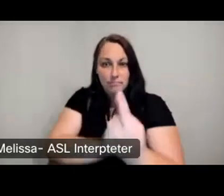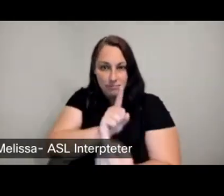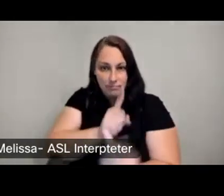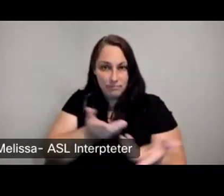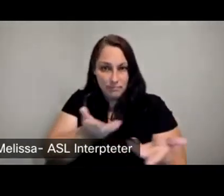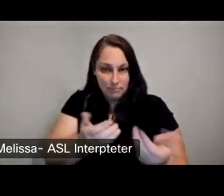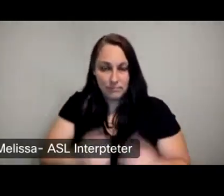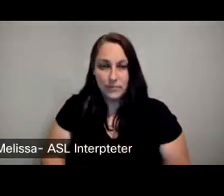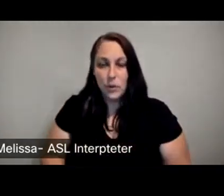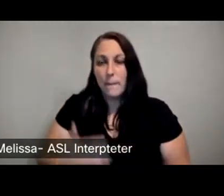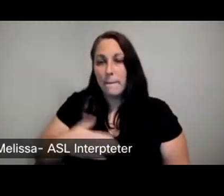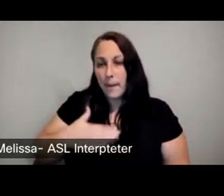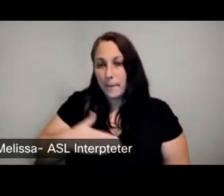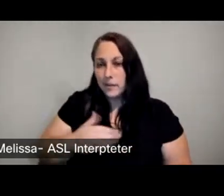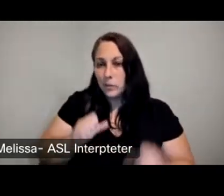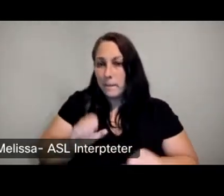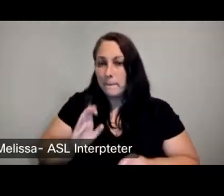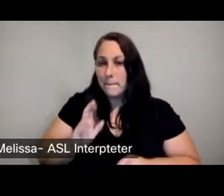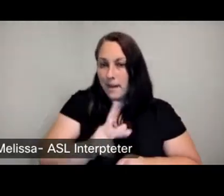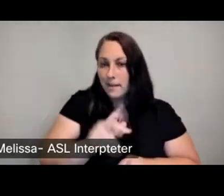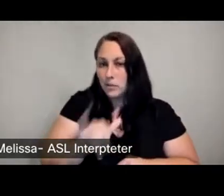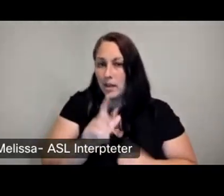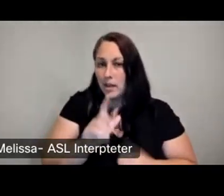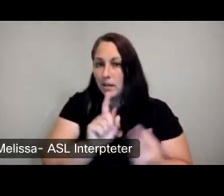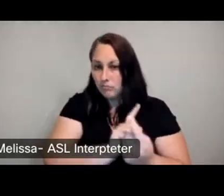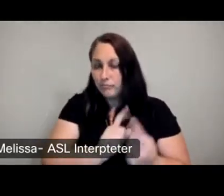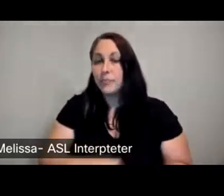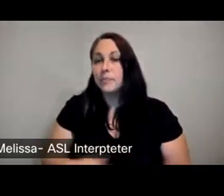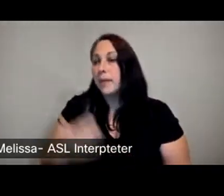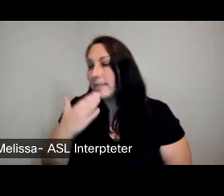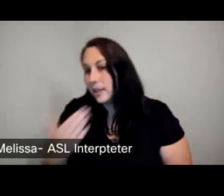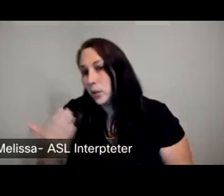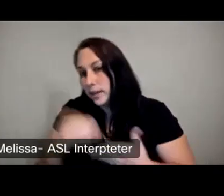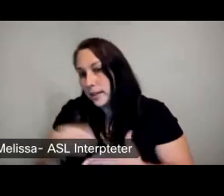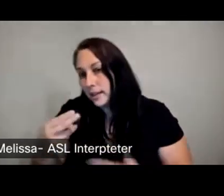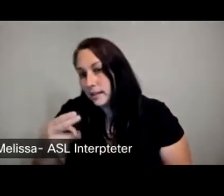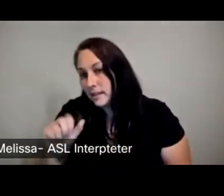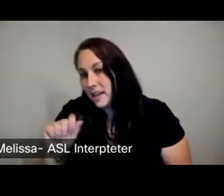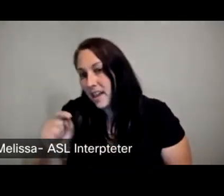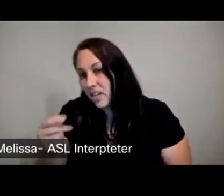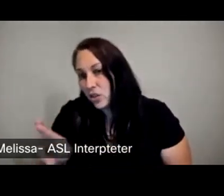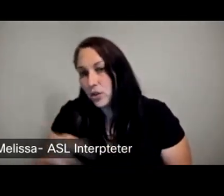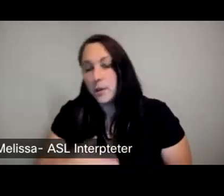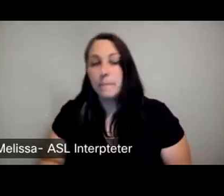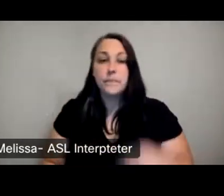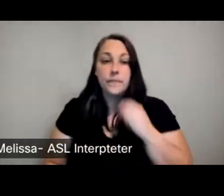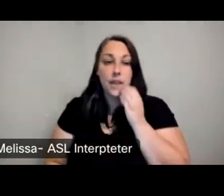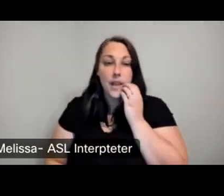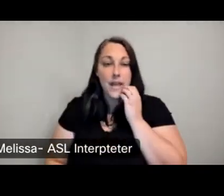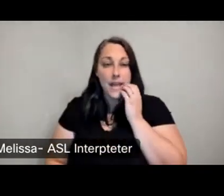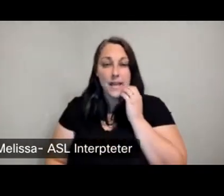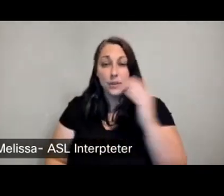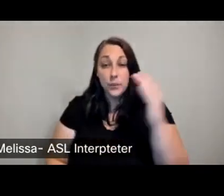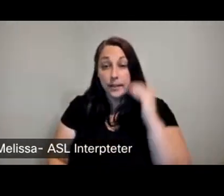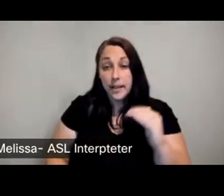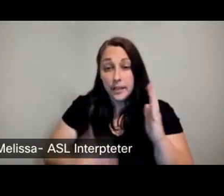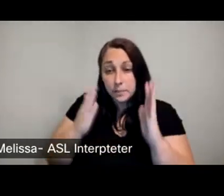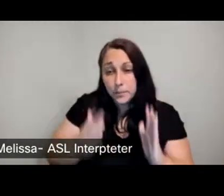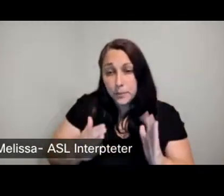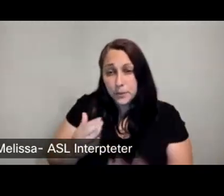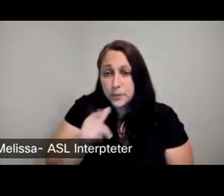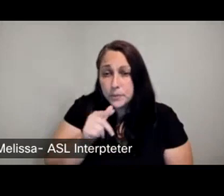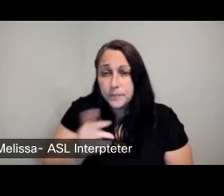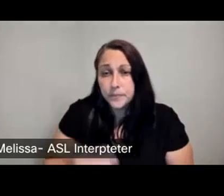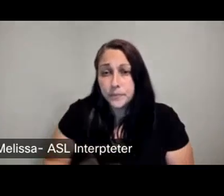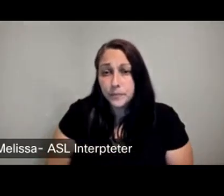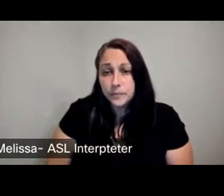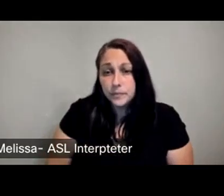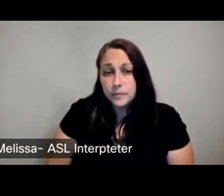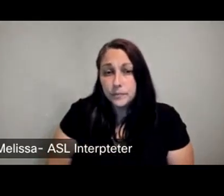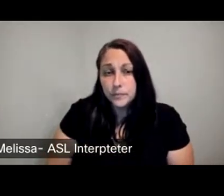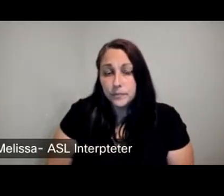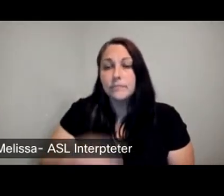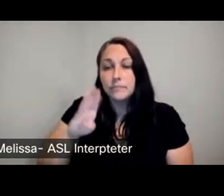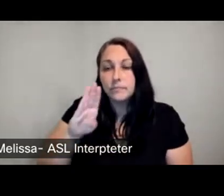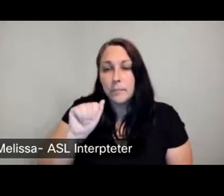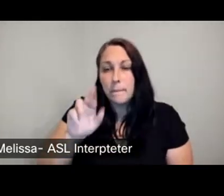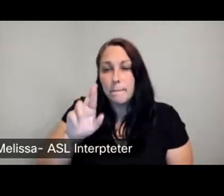I think Molly has been tracking I think you had the next person yes um Mr Bartolo yes okay great